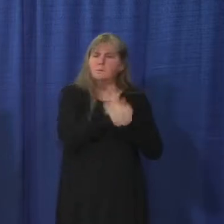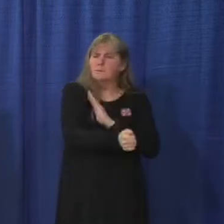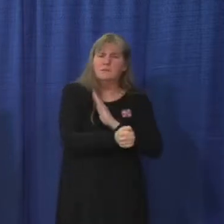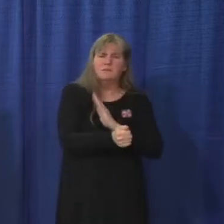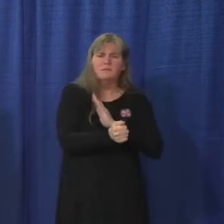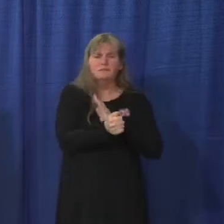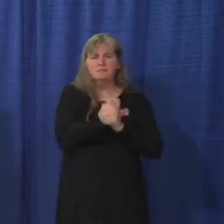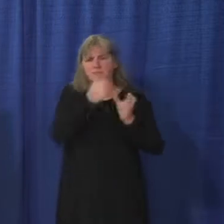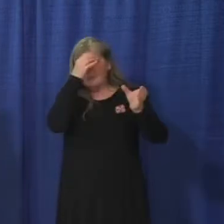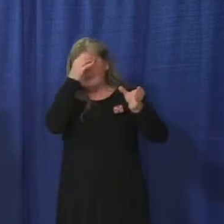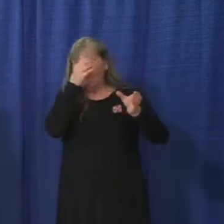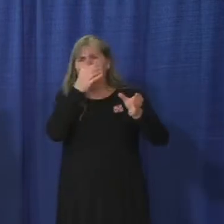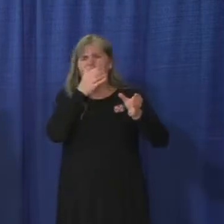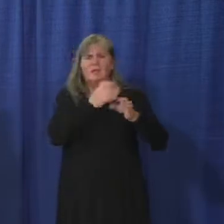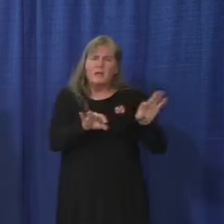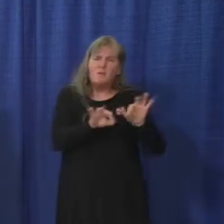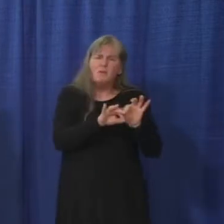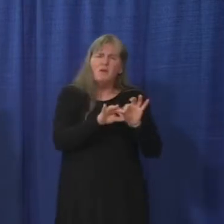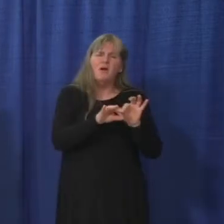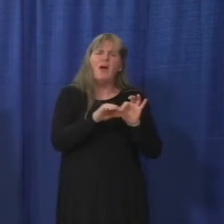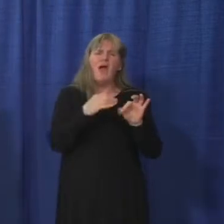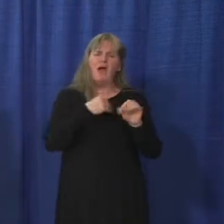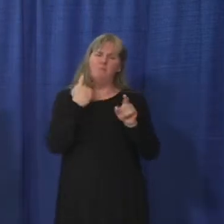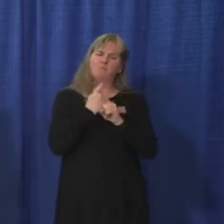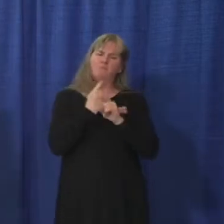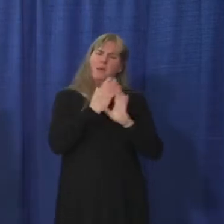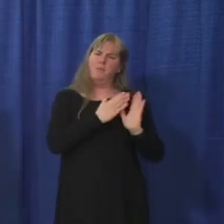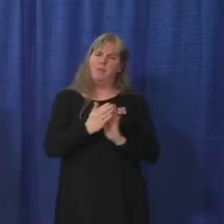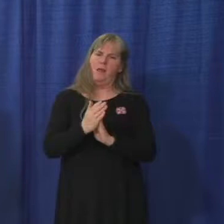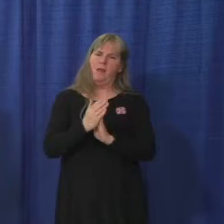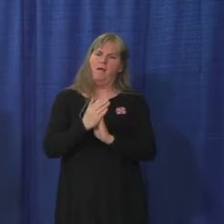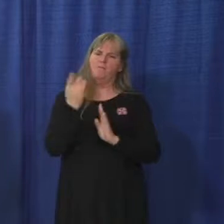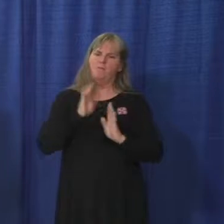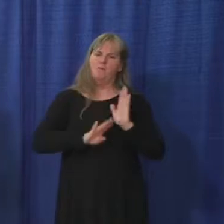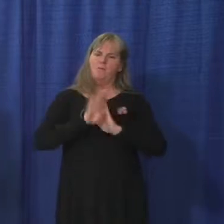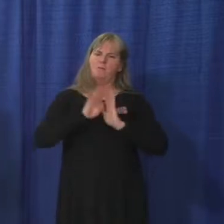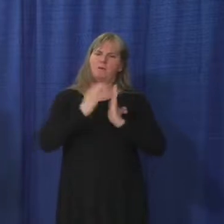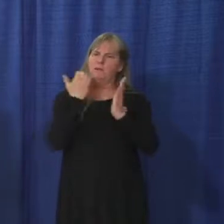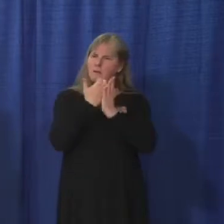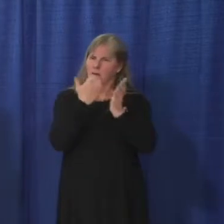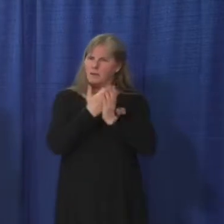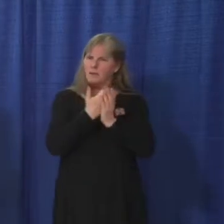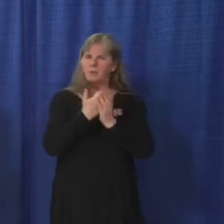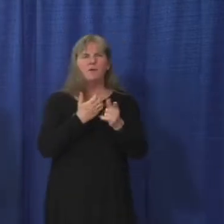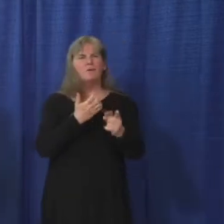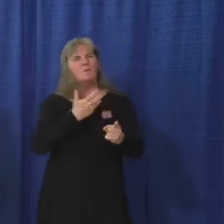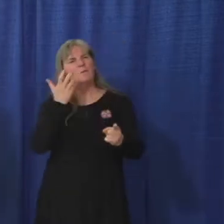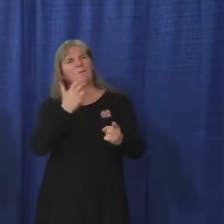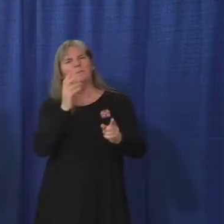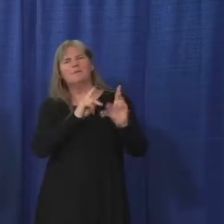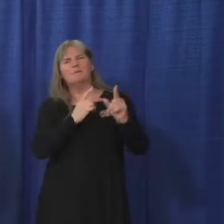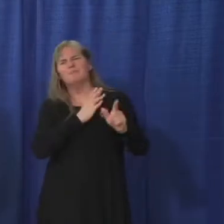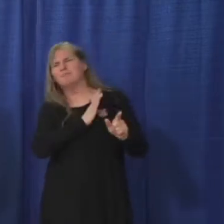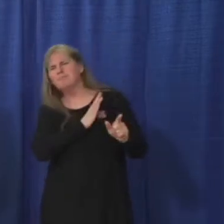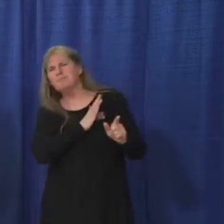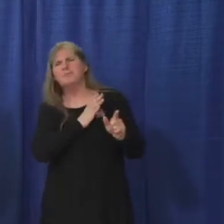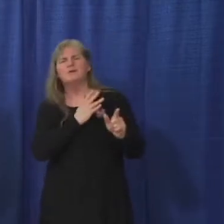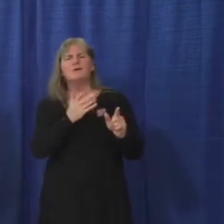a proper plan going forward and back while, do we have a town to group of people. Weatherby programs are this plan